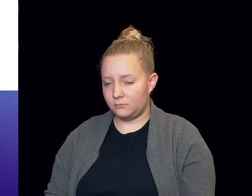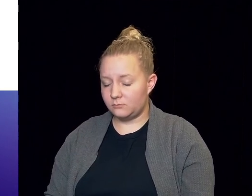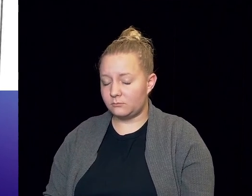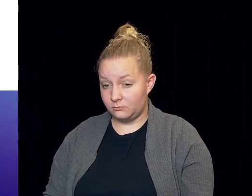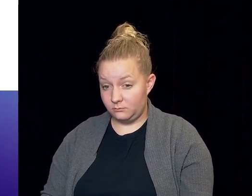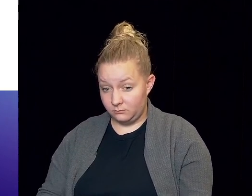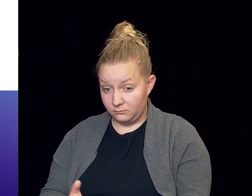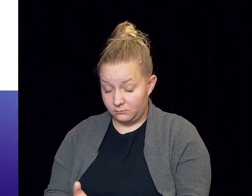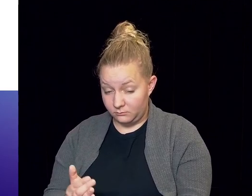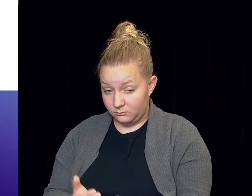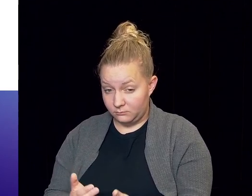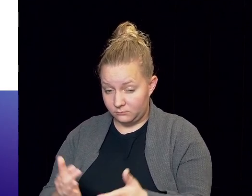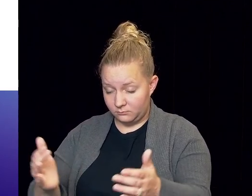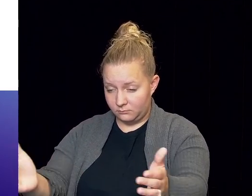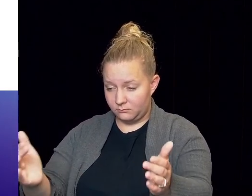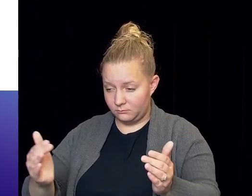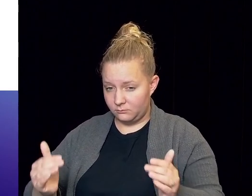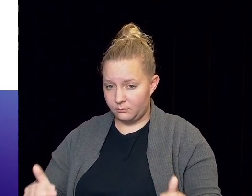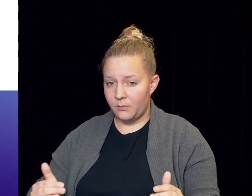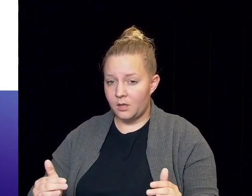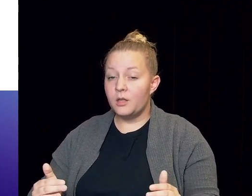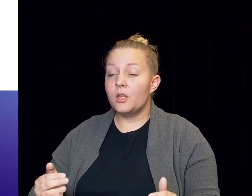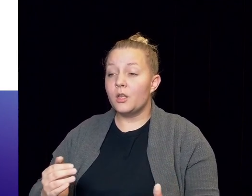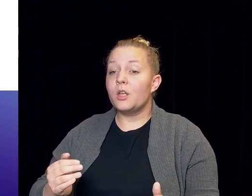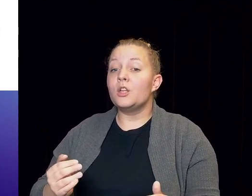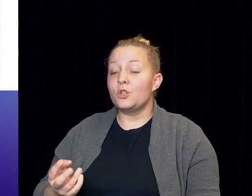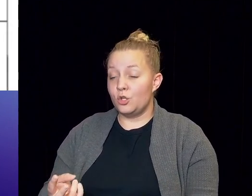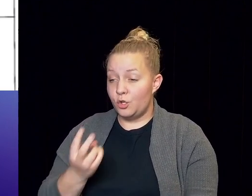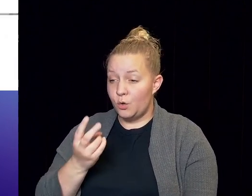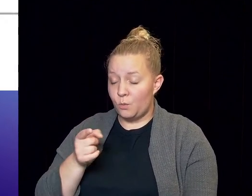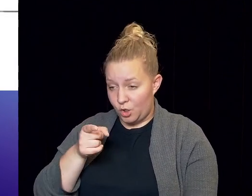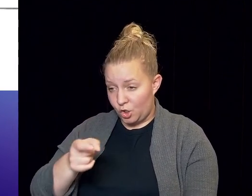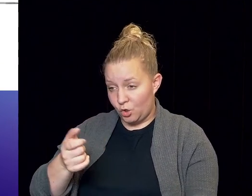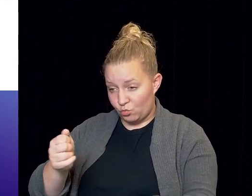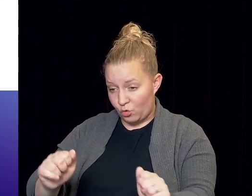and then it looks like there are two You Try problems about Maddie and Mr. Sharpe. Go ahead